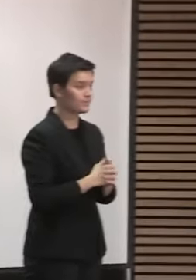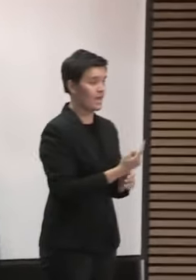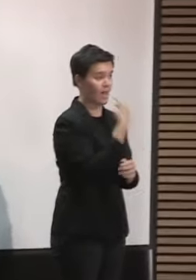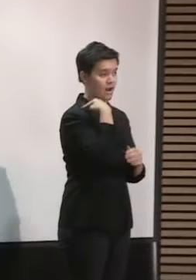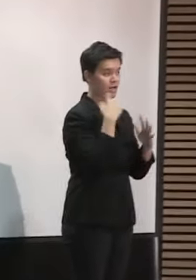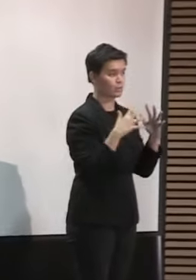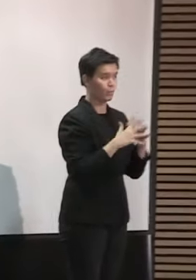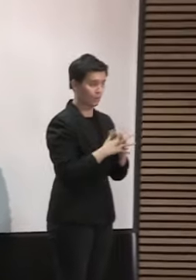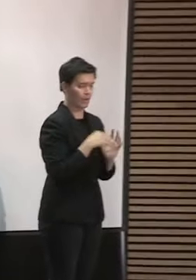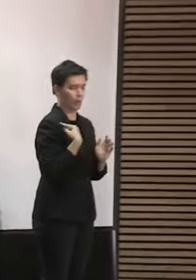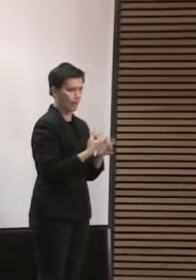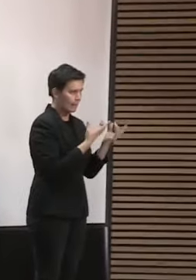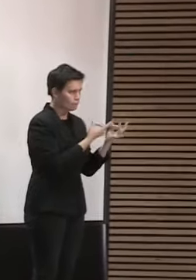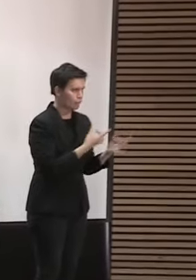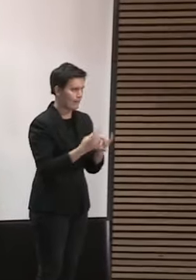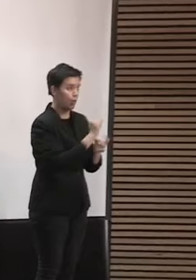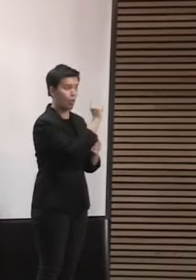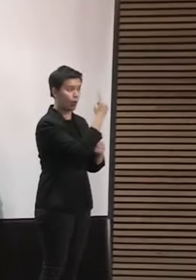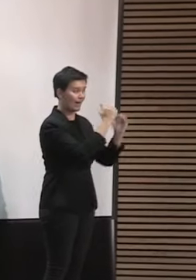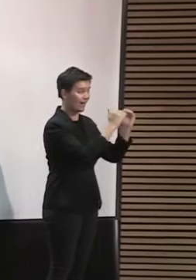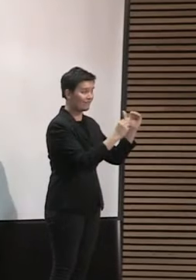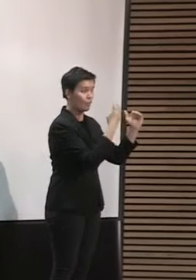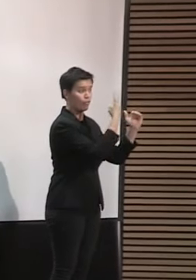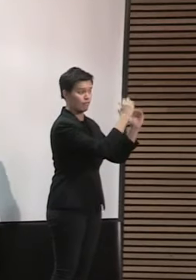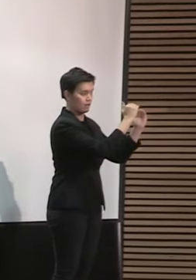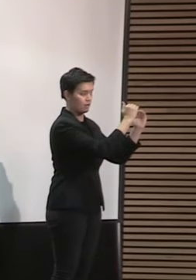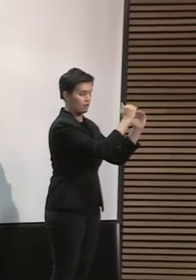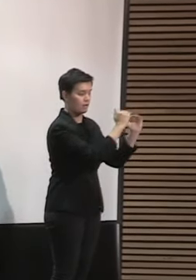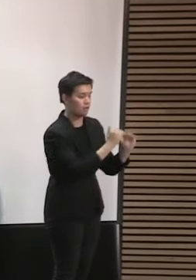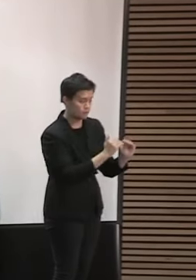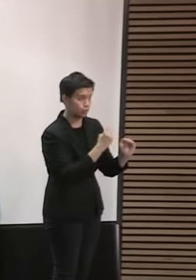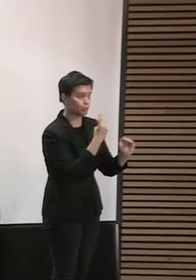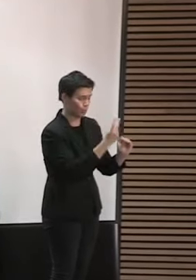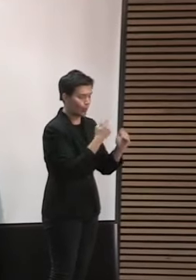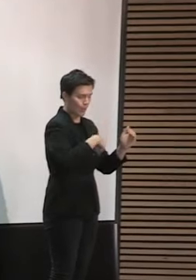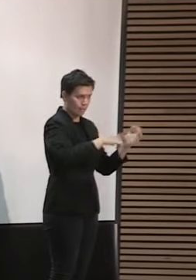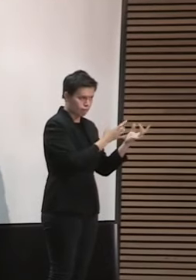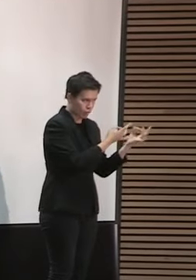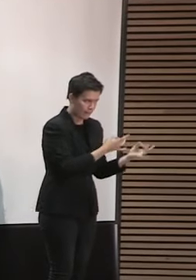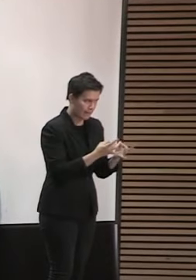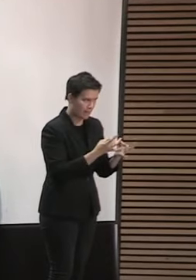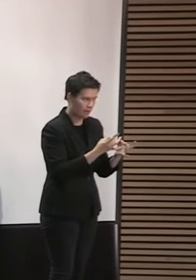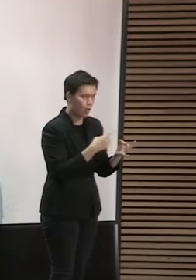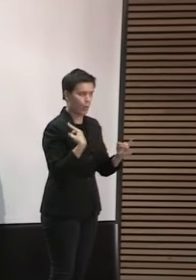in packs of 10. We're asking organisations working in the community to order copies of